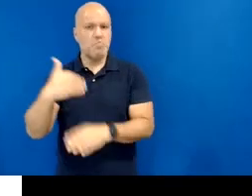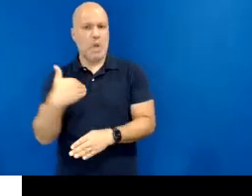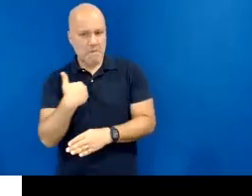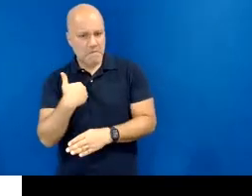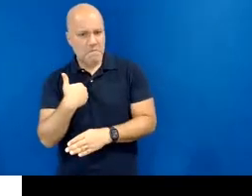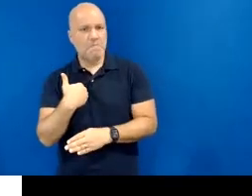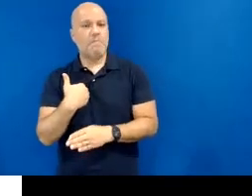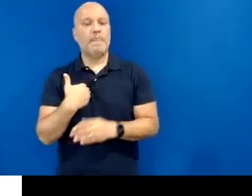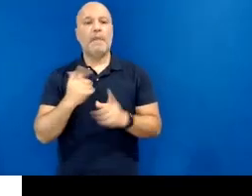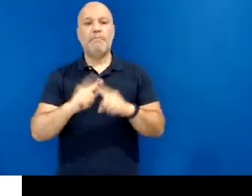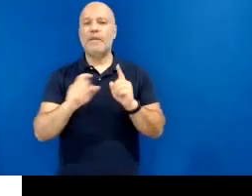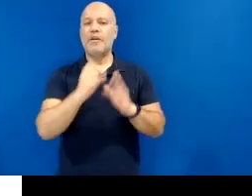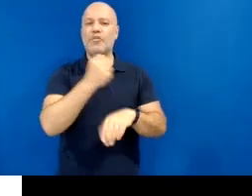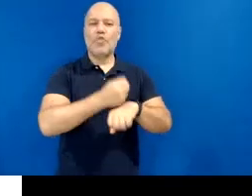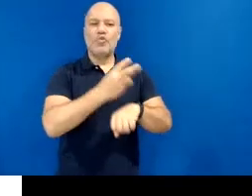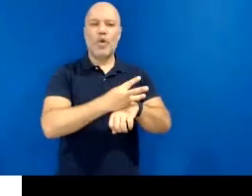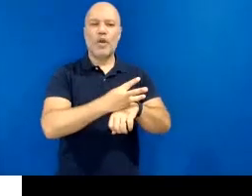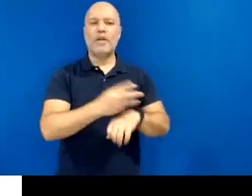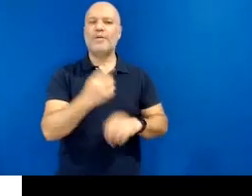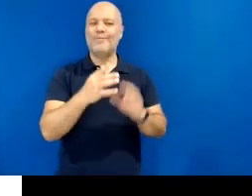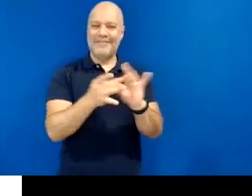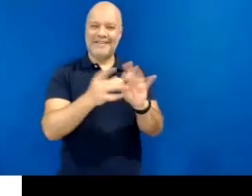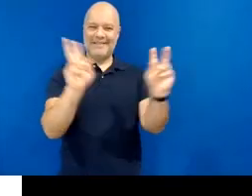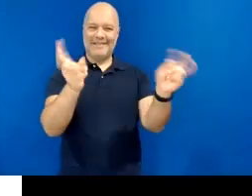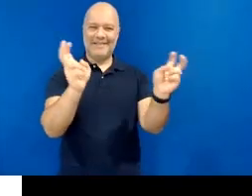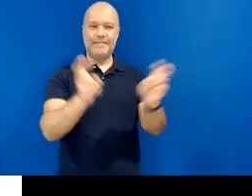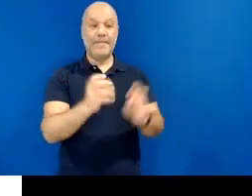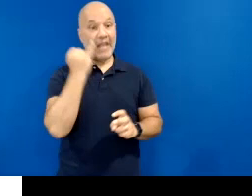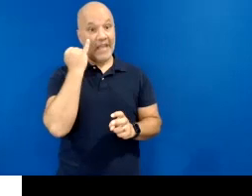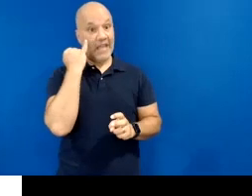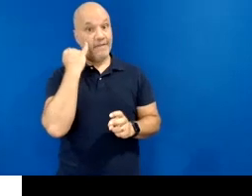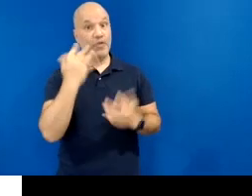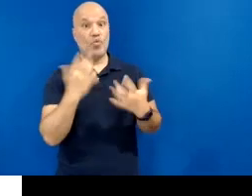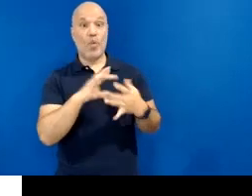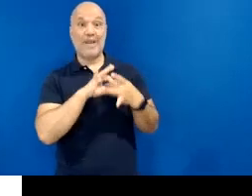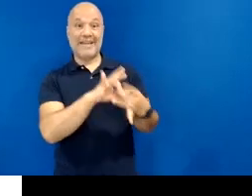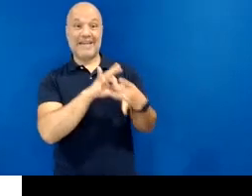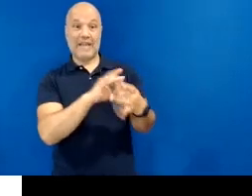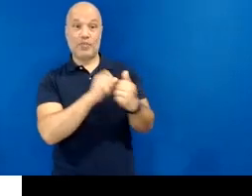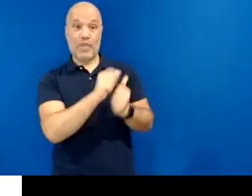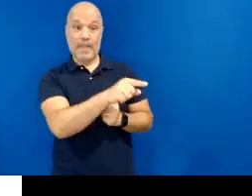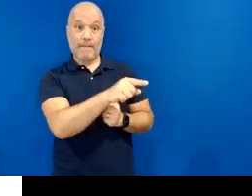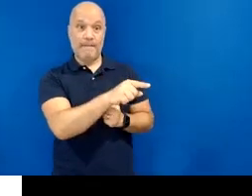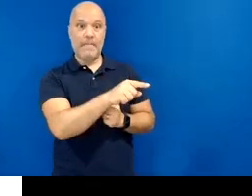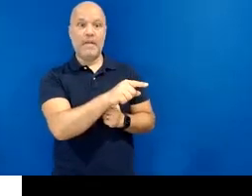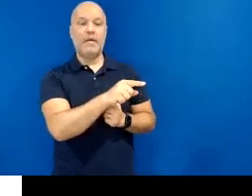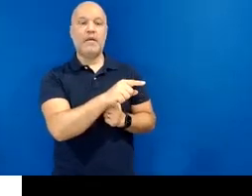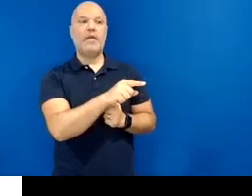In social work we say, if you want to connect with somebody, go to where the student is, go to where the client is.